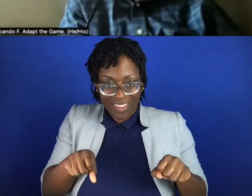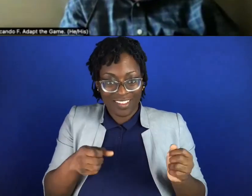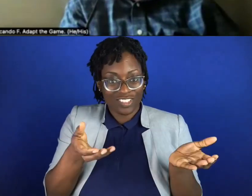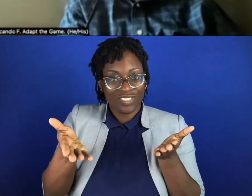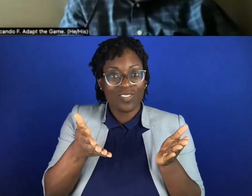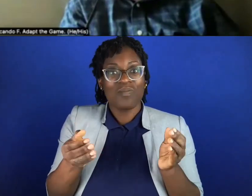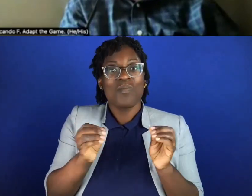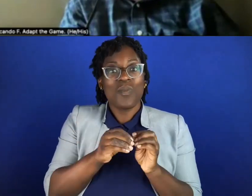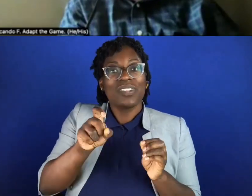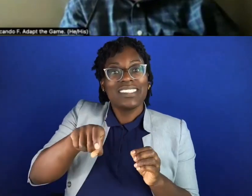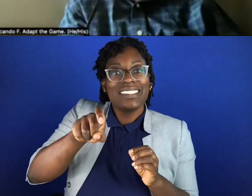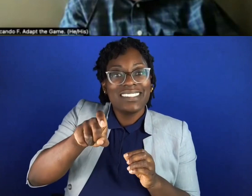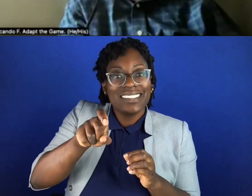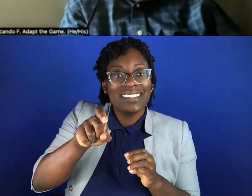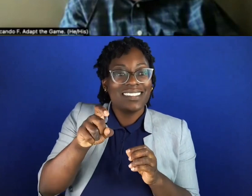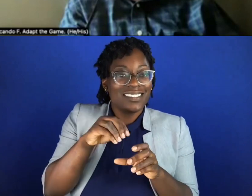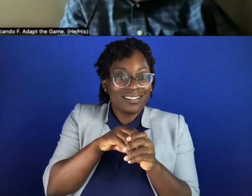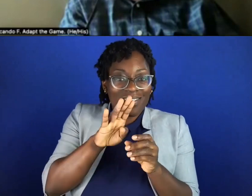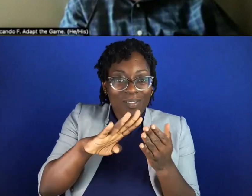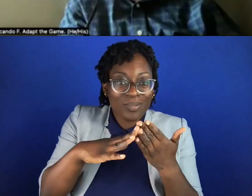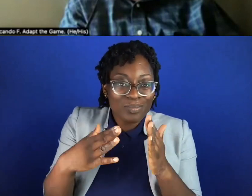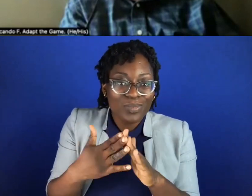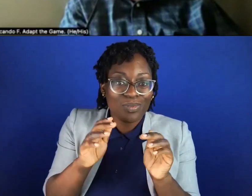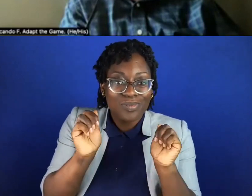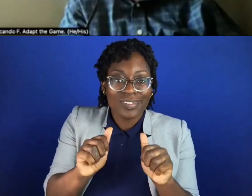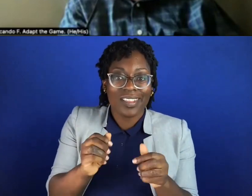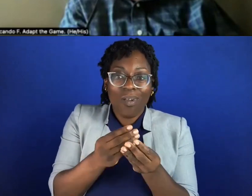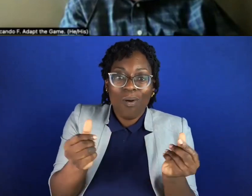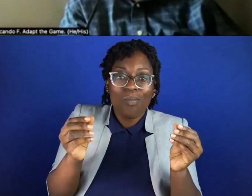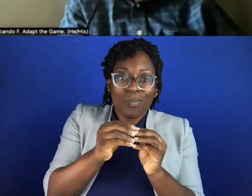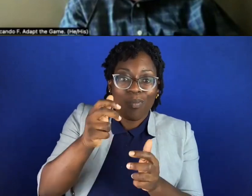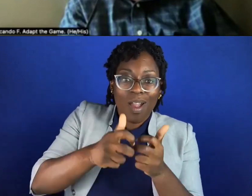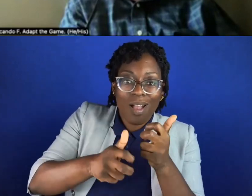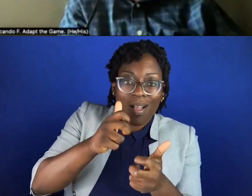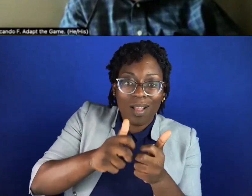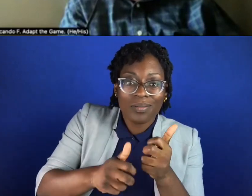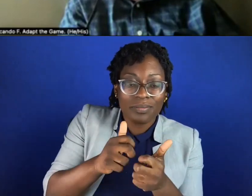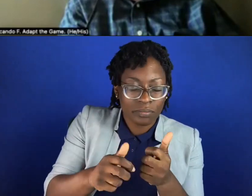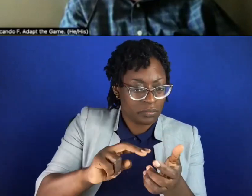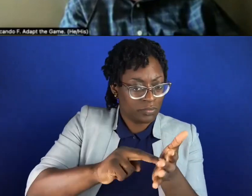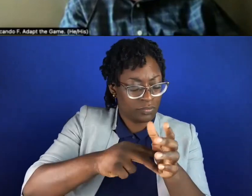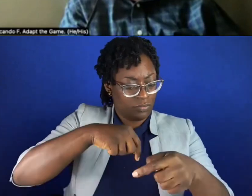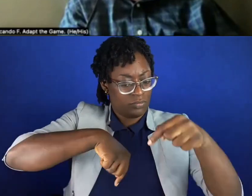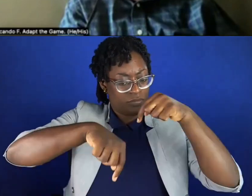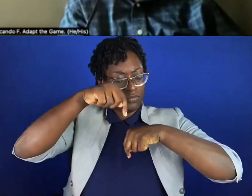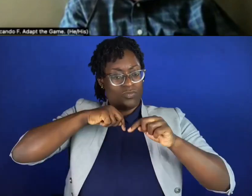can start with conversations with friends and community members of would you pay for